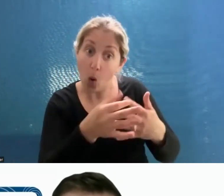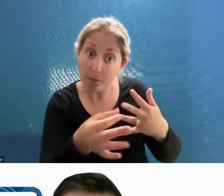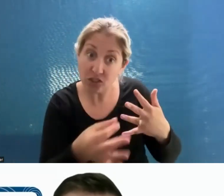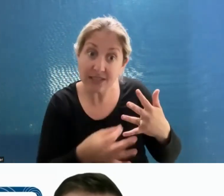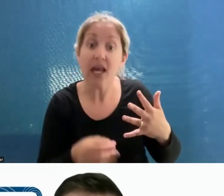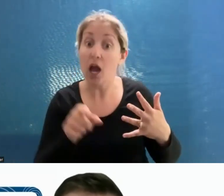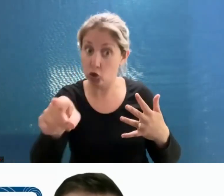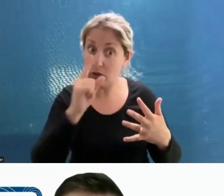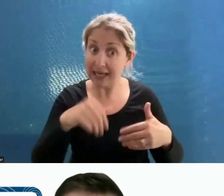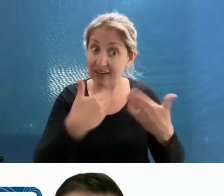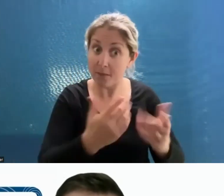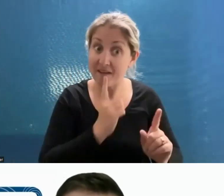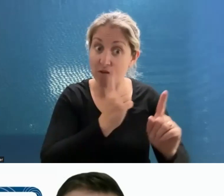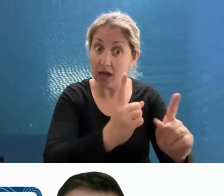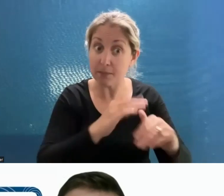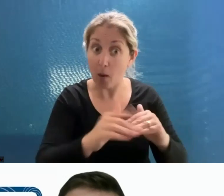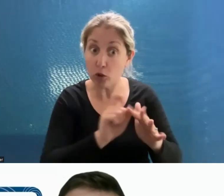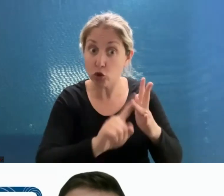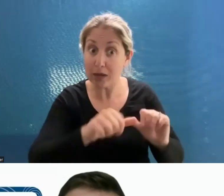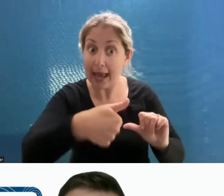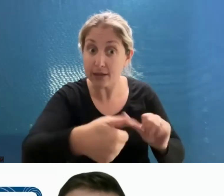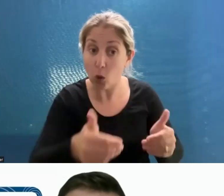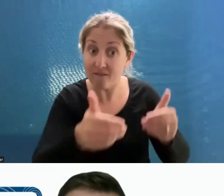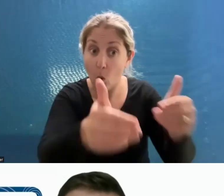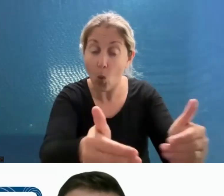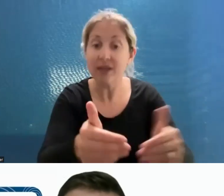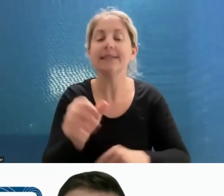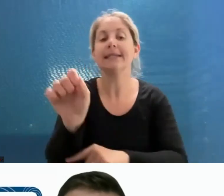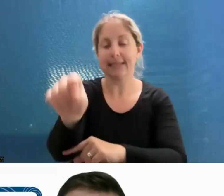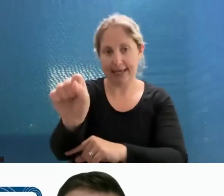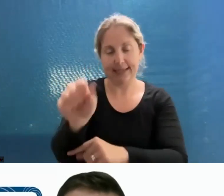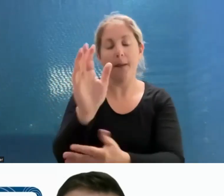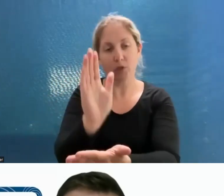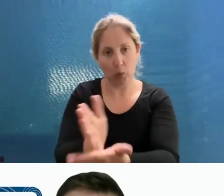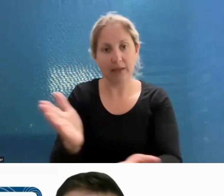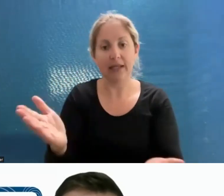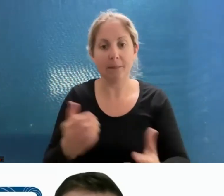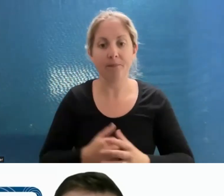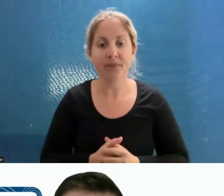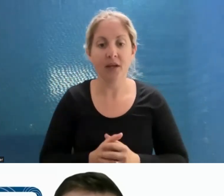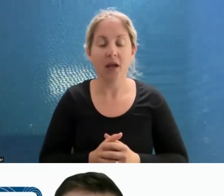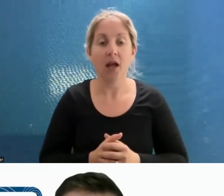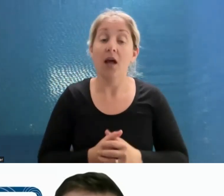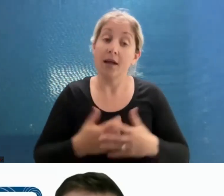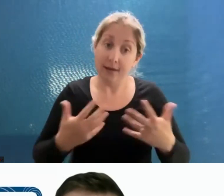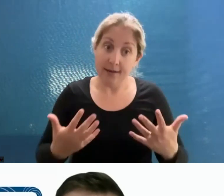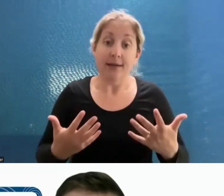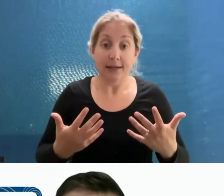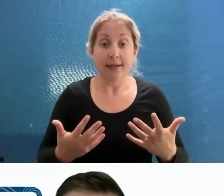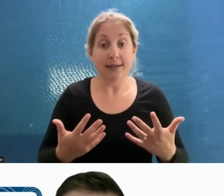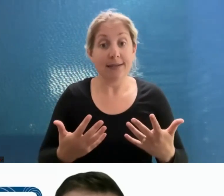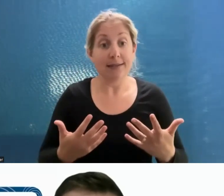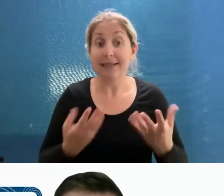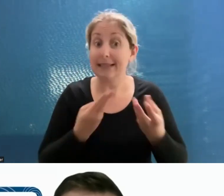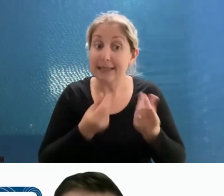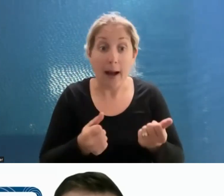Nakul: Absolutely, there are as you might expect, there are areas of NDIS law where